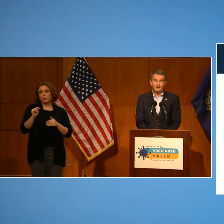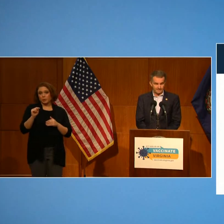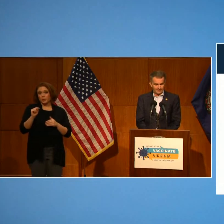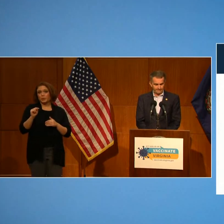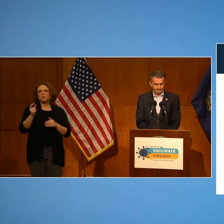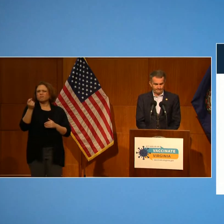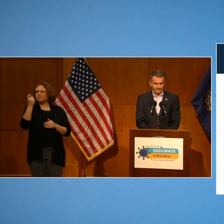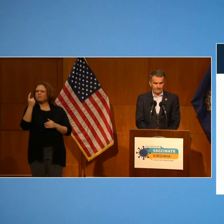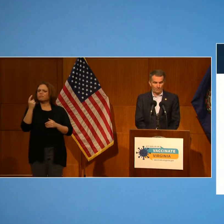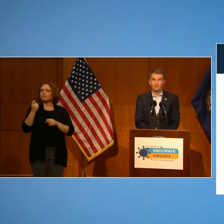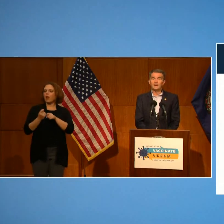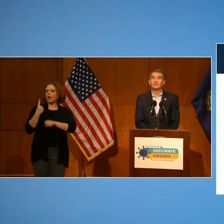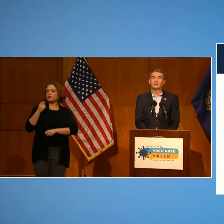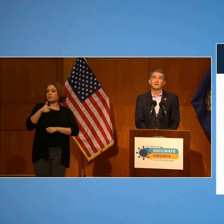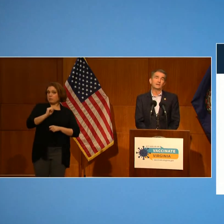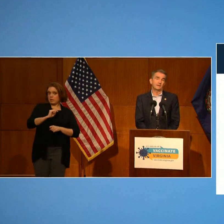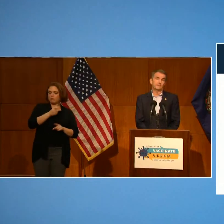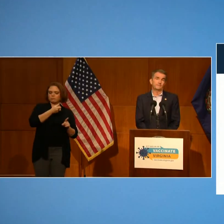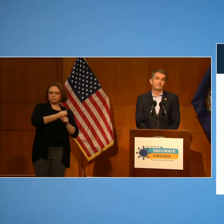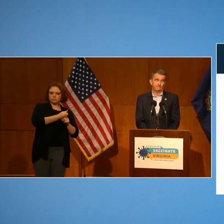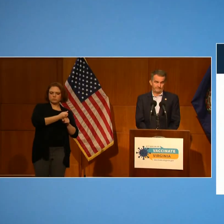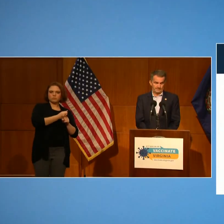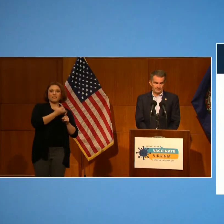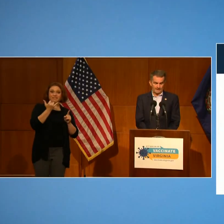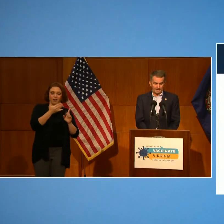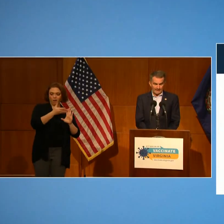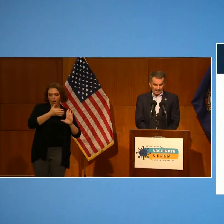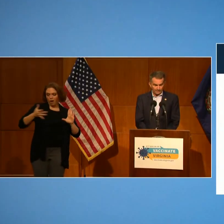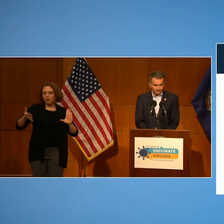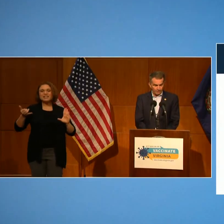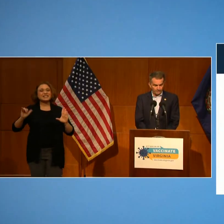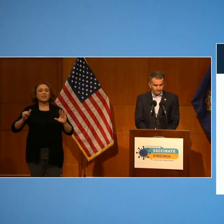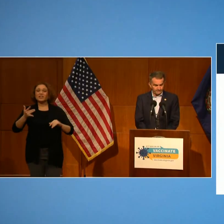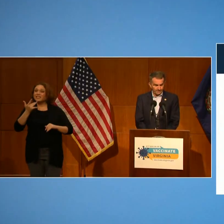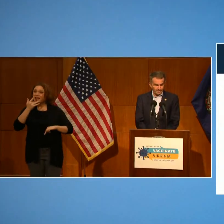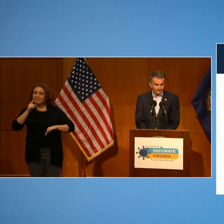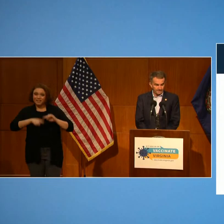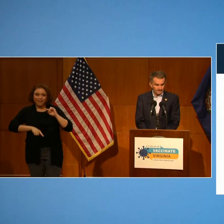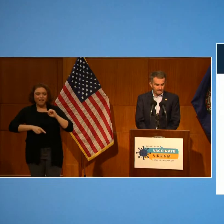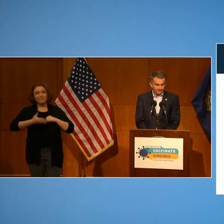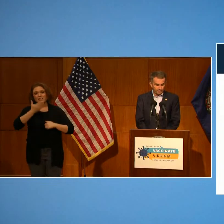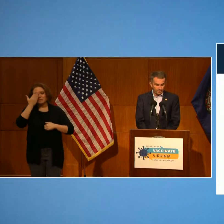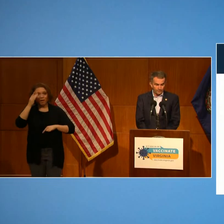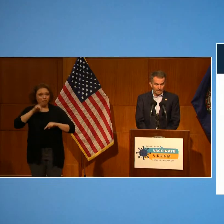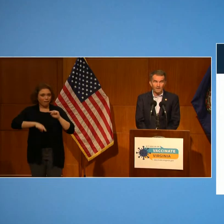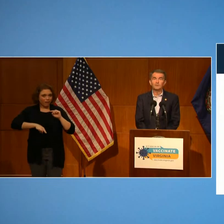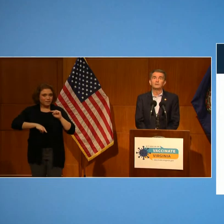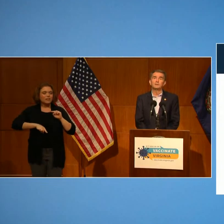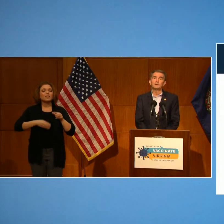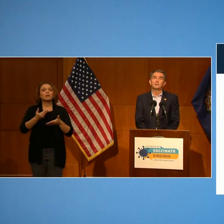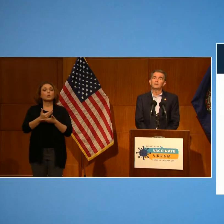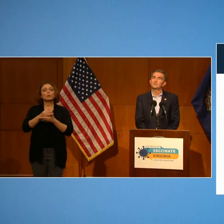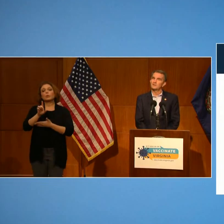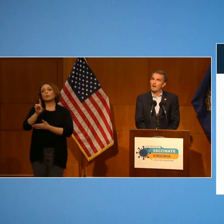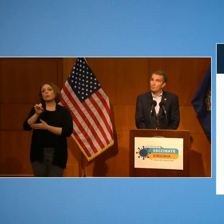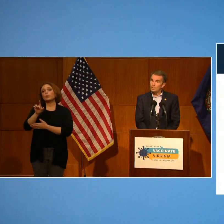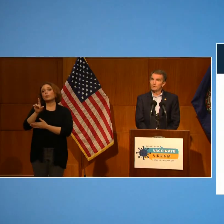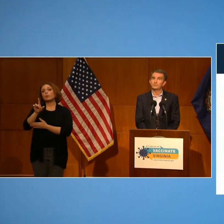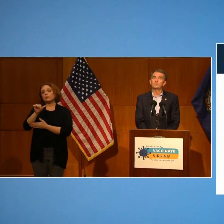MY CASE WAS BACK IN SEPTEMBER A YEAR LATER. I STILL CAN'T SMELL ANYTHING. OR TASTE ANYTHING.